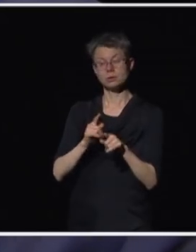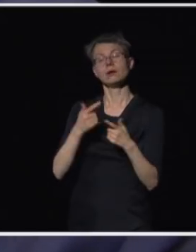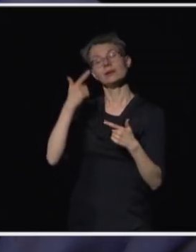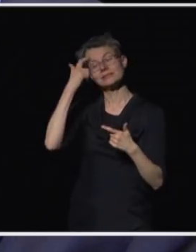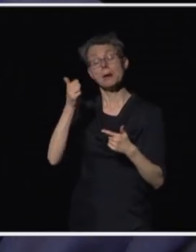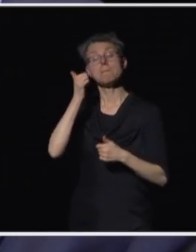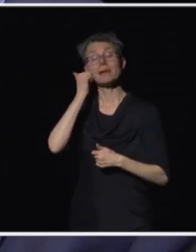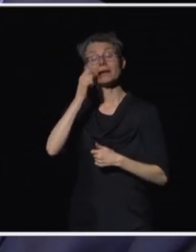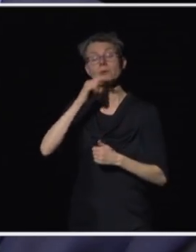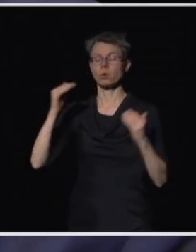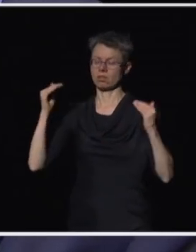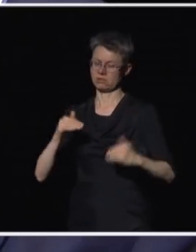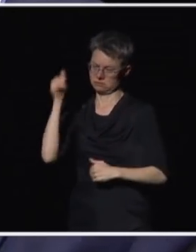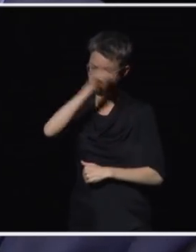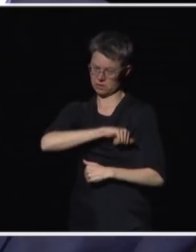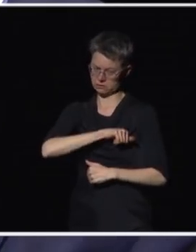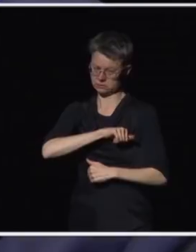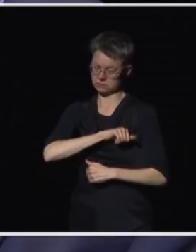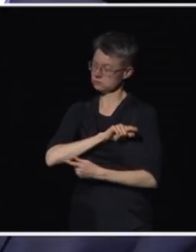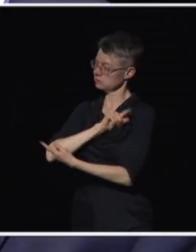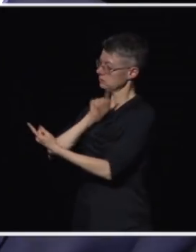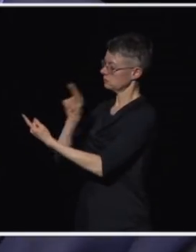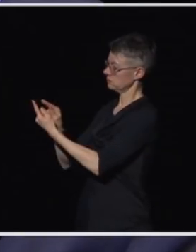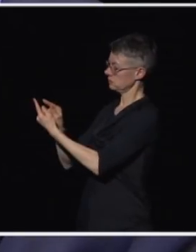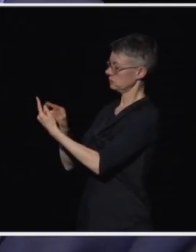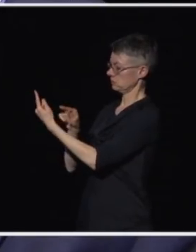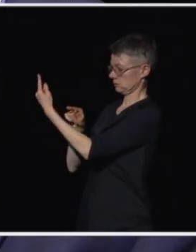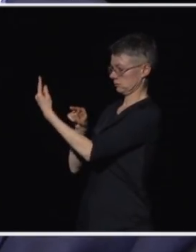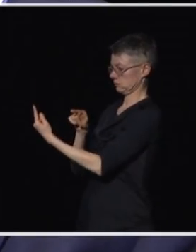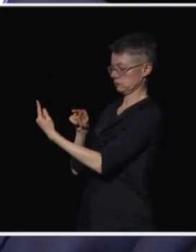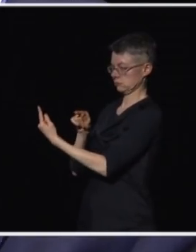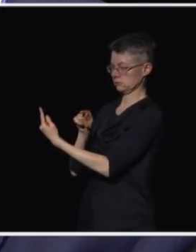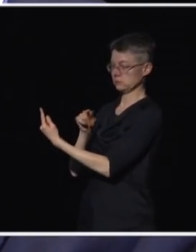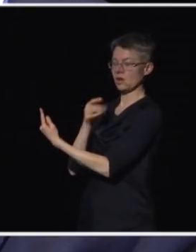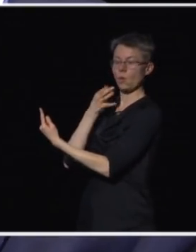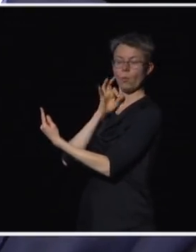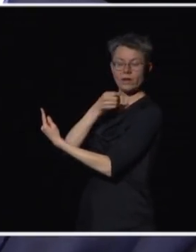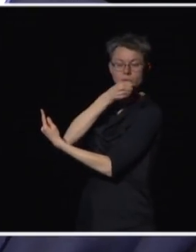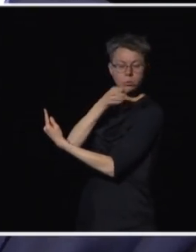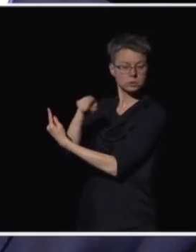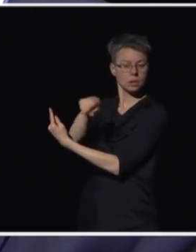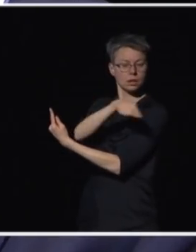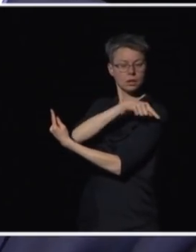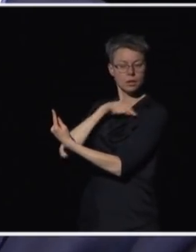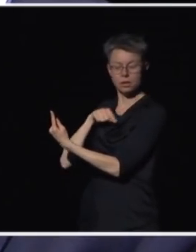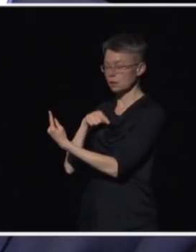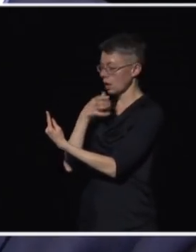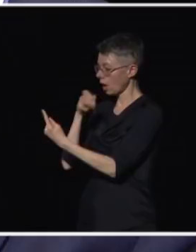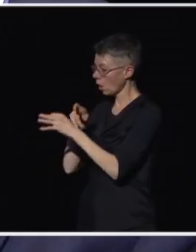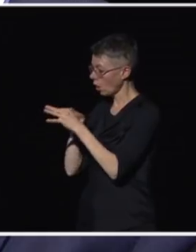And you walk into a room and it's nothing besides you except, you know, white reporters. And they are asking questions about their specific area,